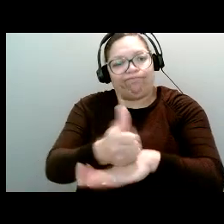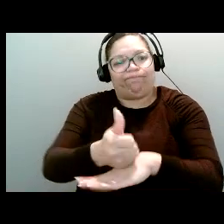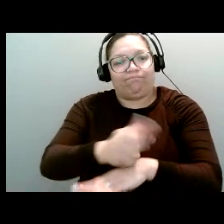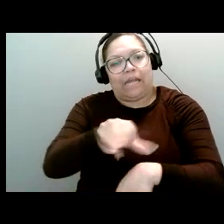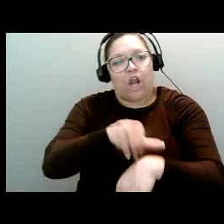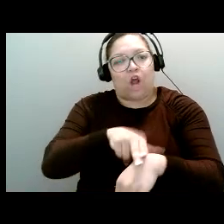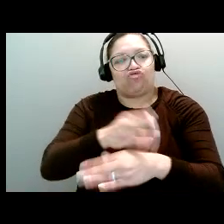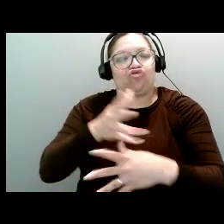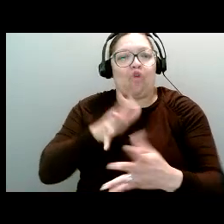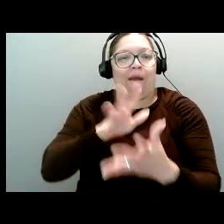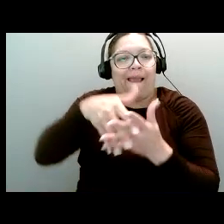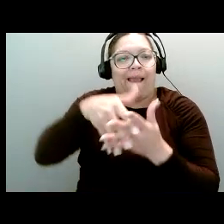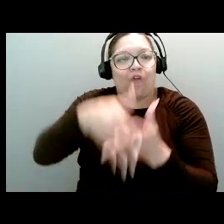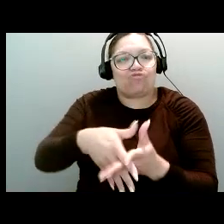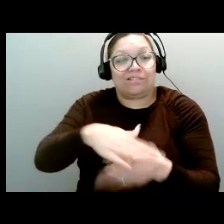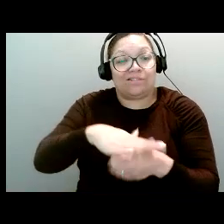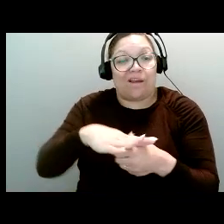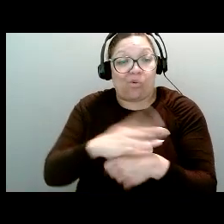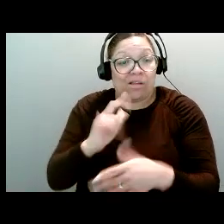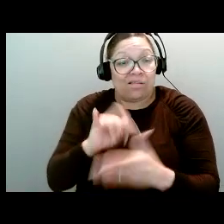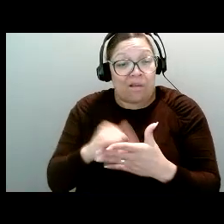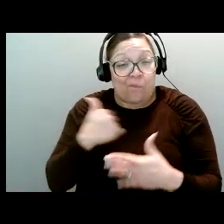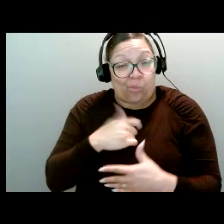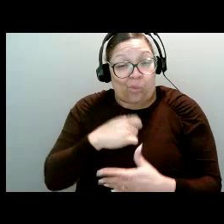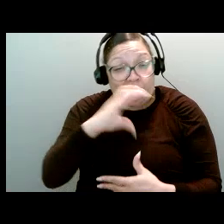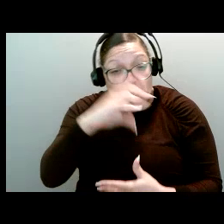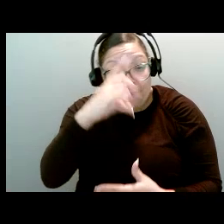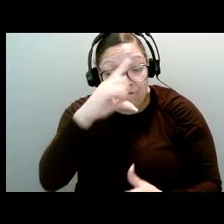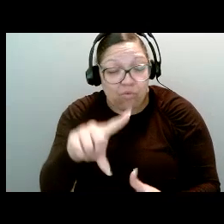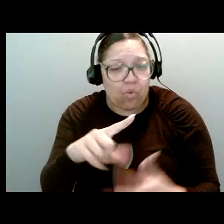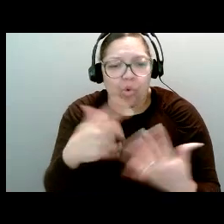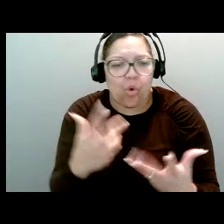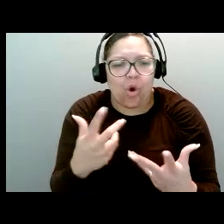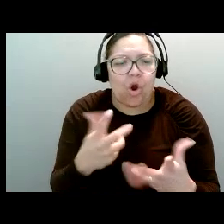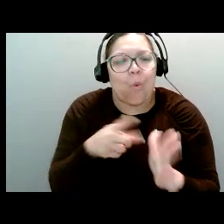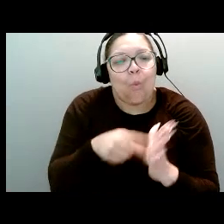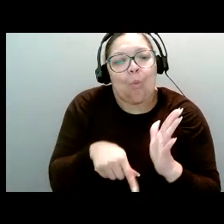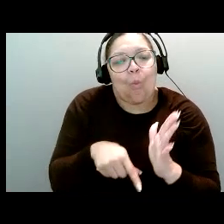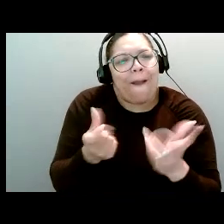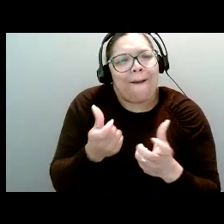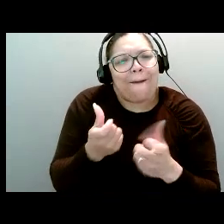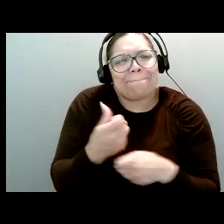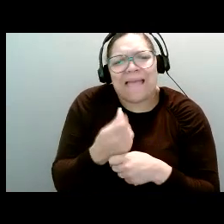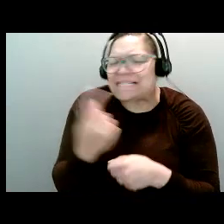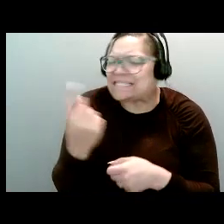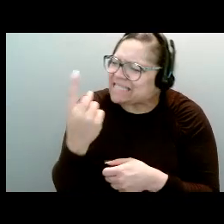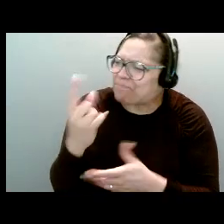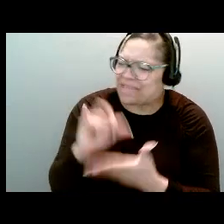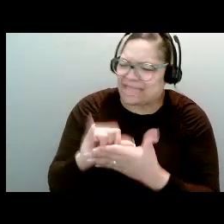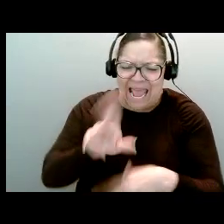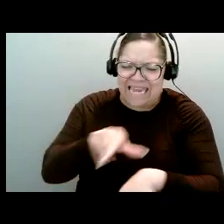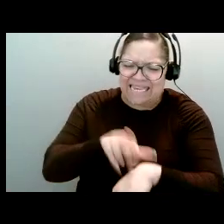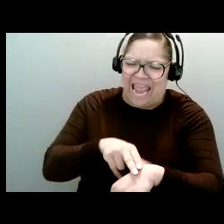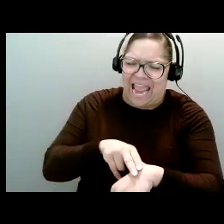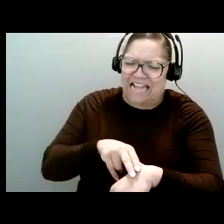Those things that are the what we look for to find out what is something, what makes something a nationally distinctive landscape.